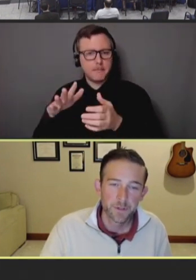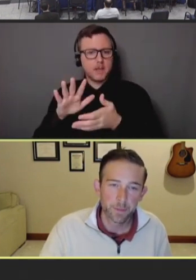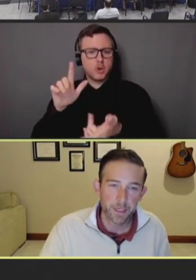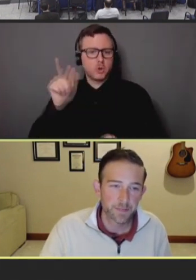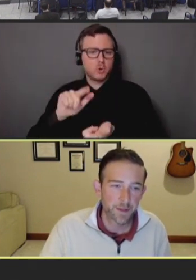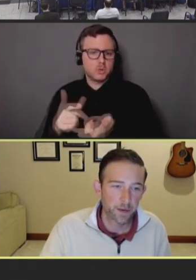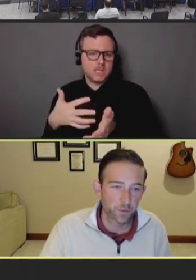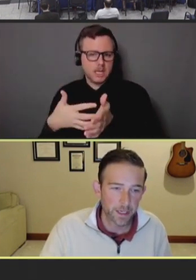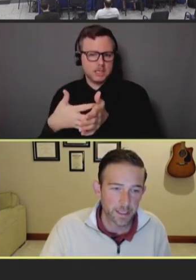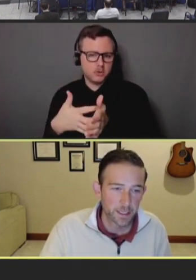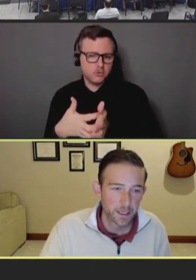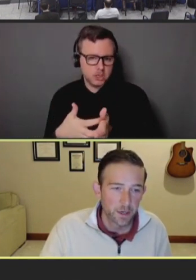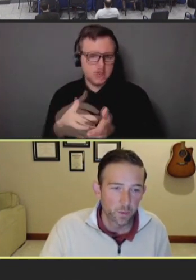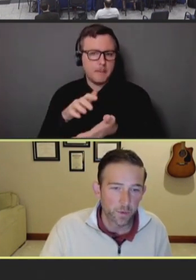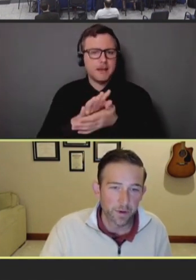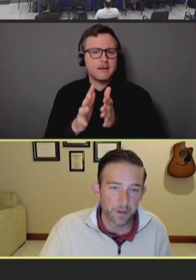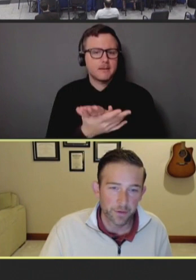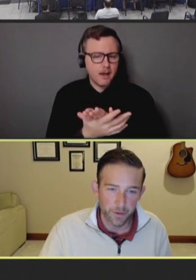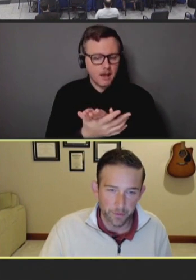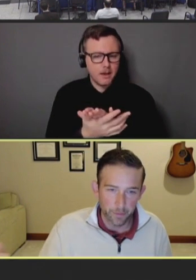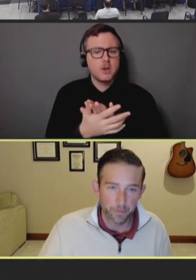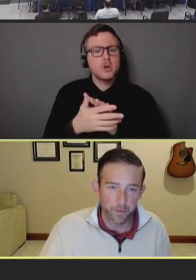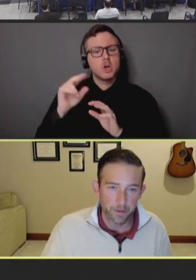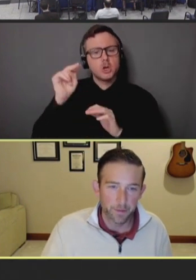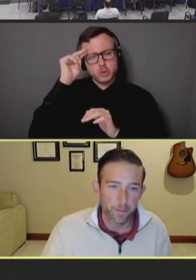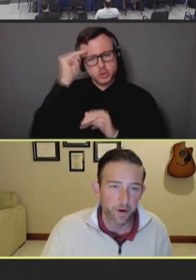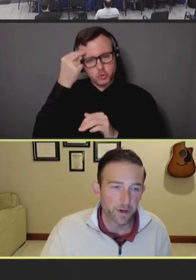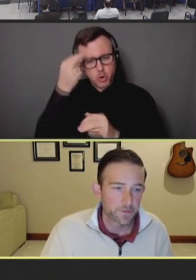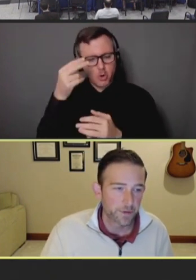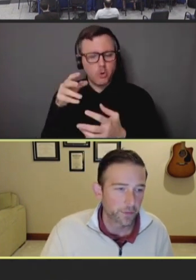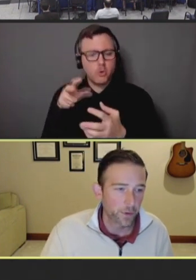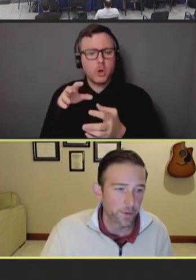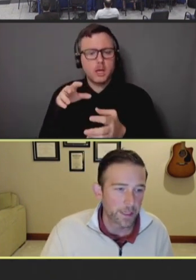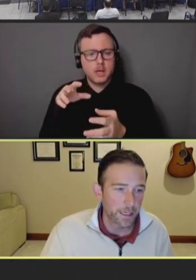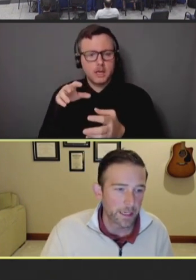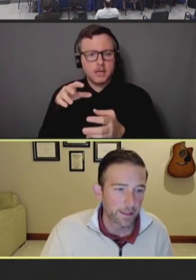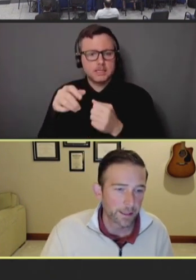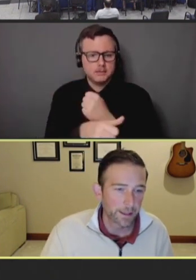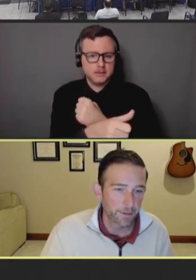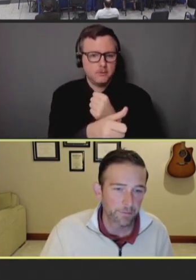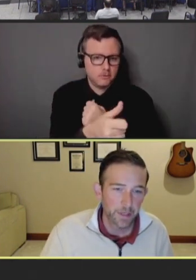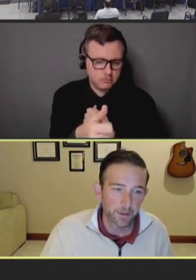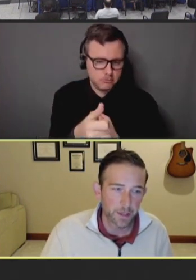So, because of that risk, we felt that -- the partners felt that we would need a phenotypic